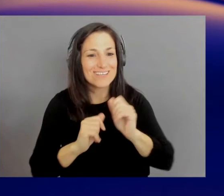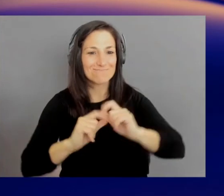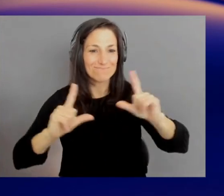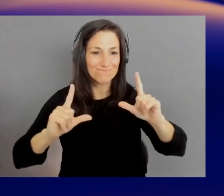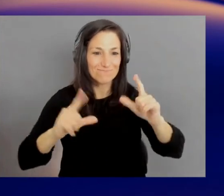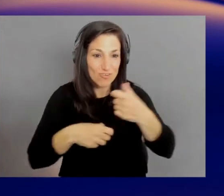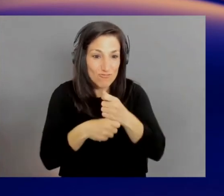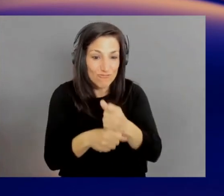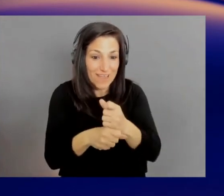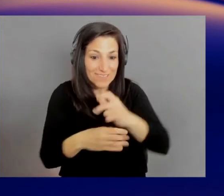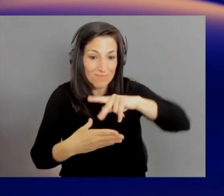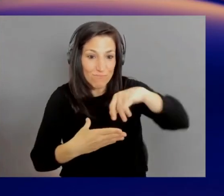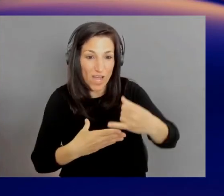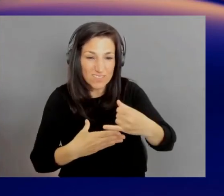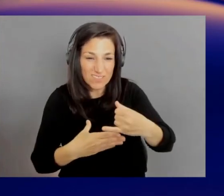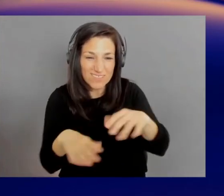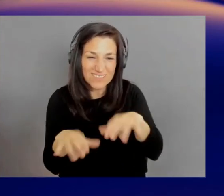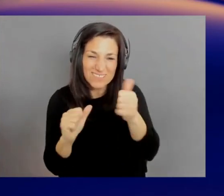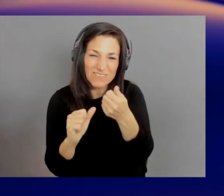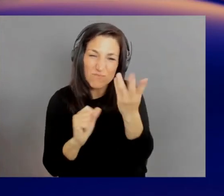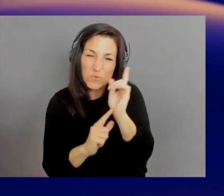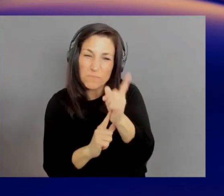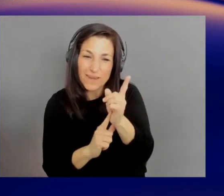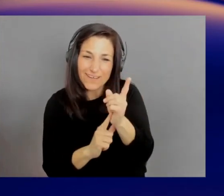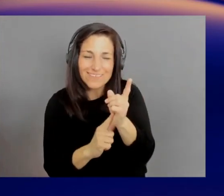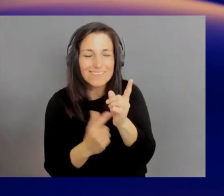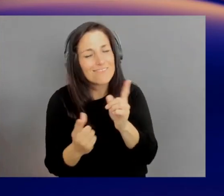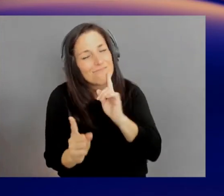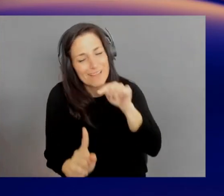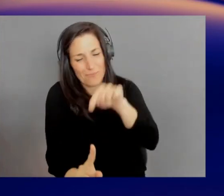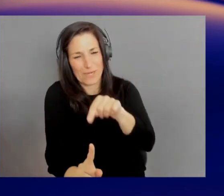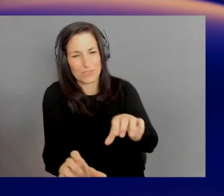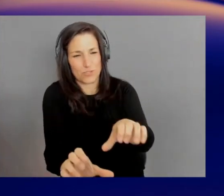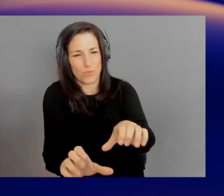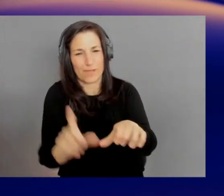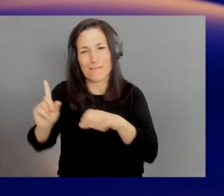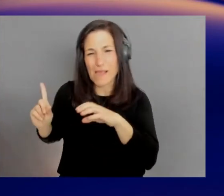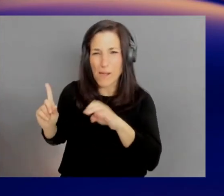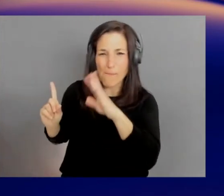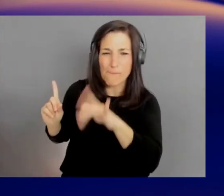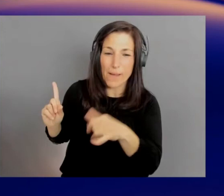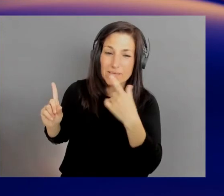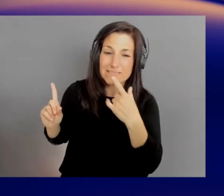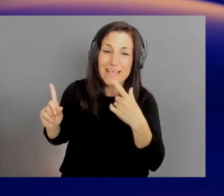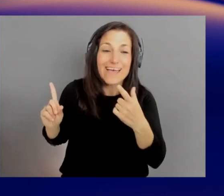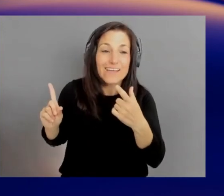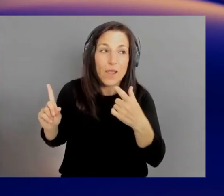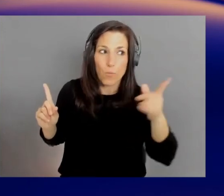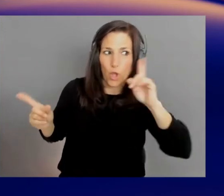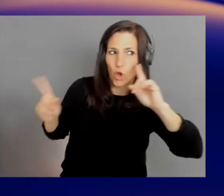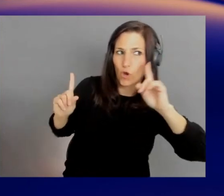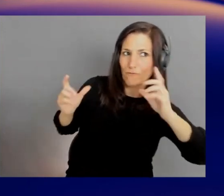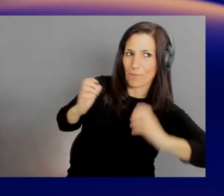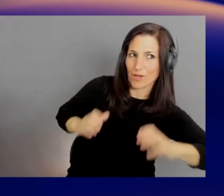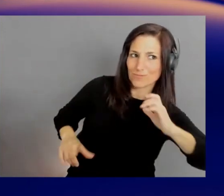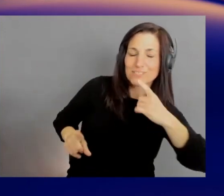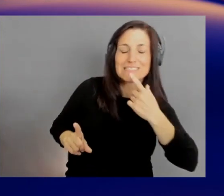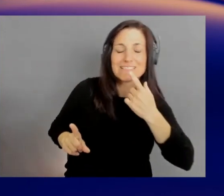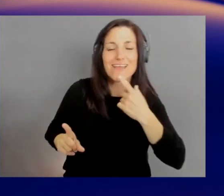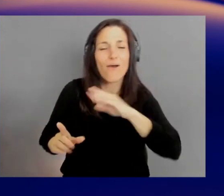'cause ultimately what it's doing it's like Bobby talked about before piecing together and what we kind of heard from customers piecing together all these different workflows is a lot of work.